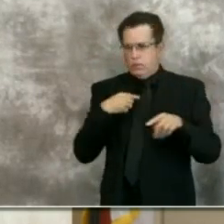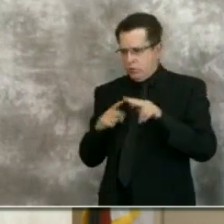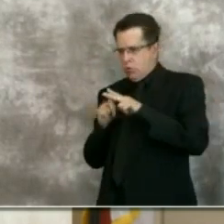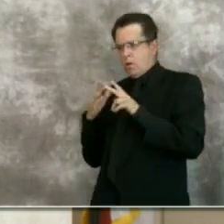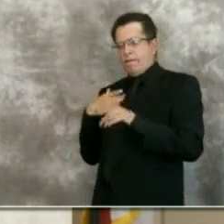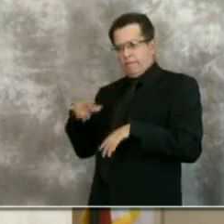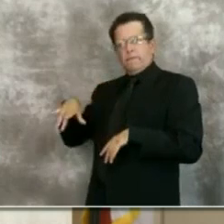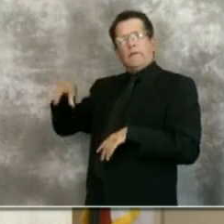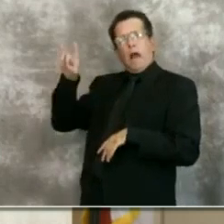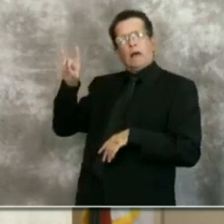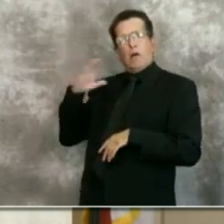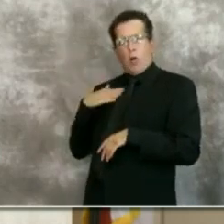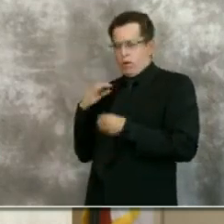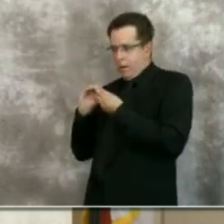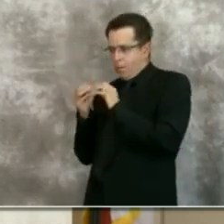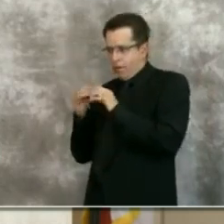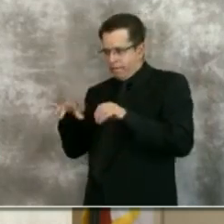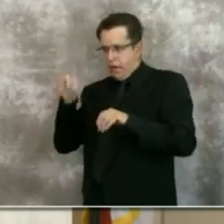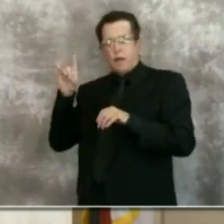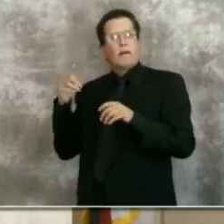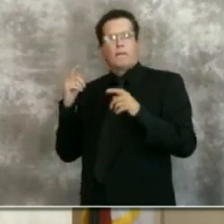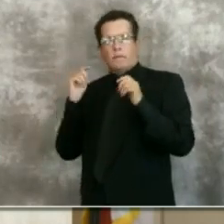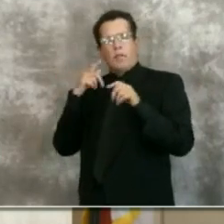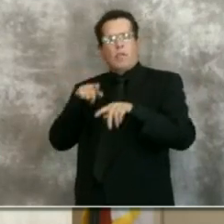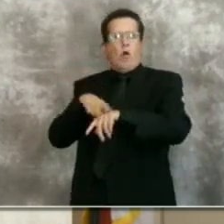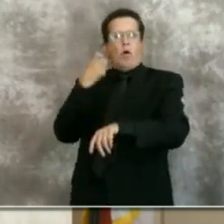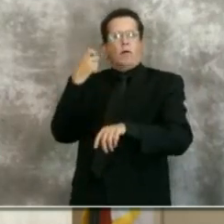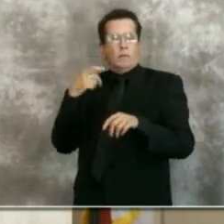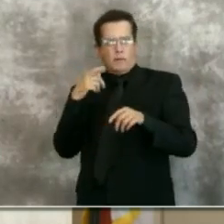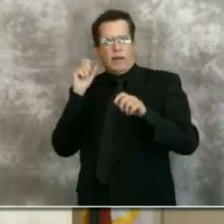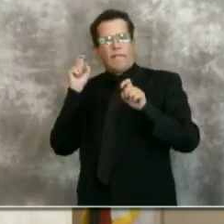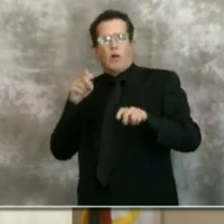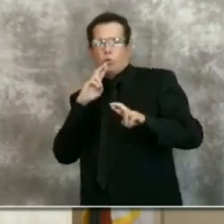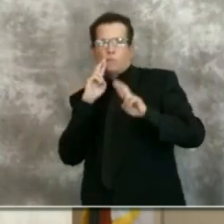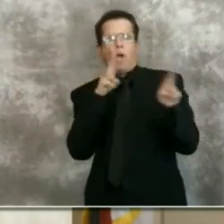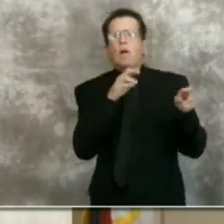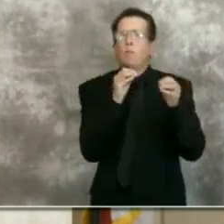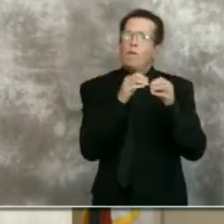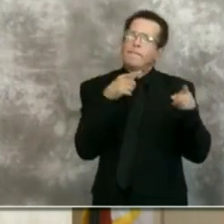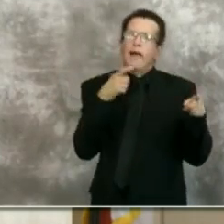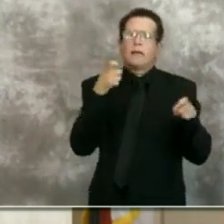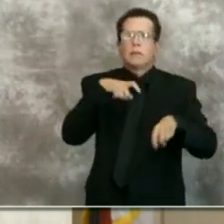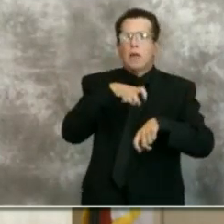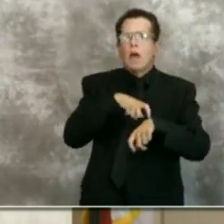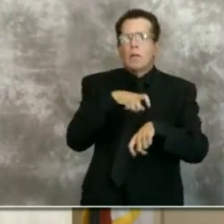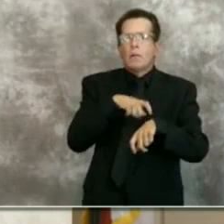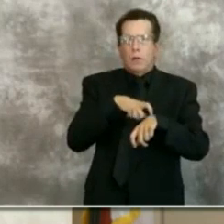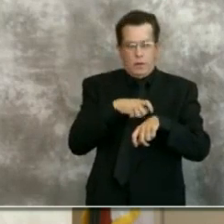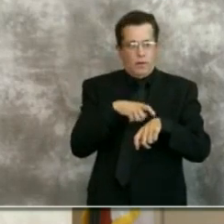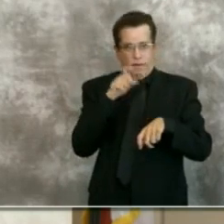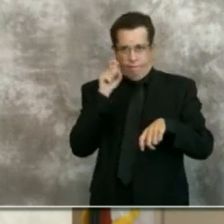CHALLENGING THINGS OF CORONAVIRUS IS THE LAG BETWEEN WHEN SOMETHING HAPPENS AND WHEN IT SHOWS UP IN OUR METRICS AND THE LACK OF THE